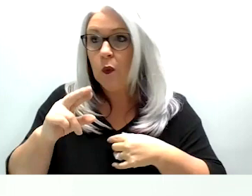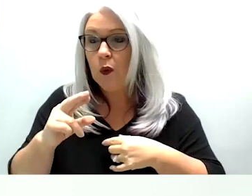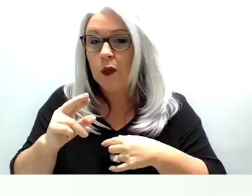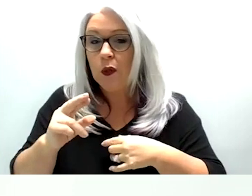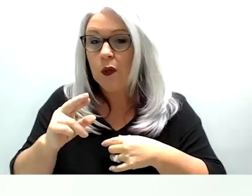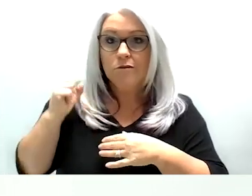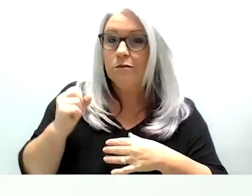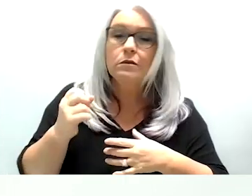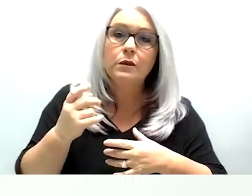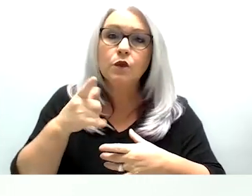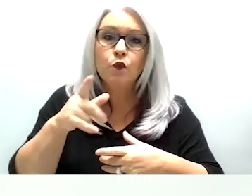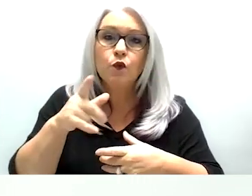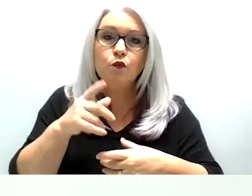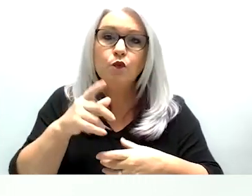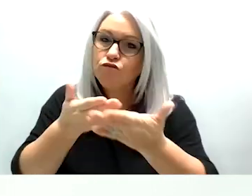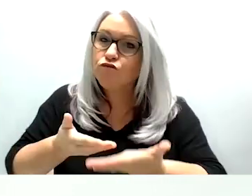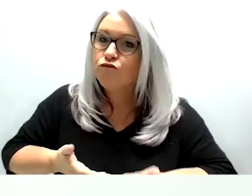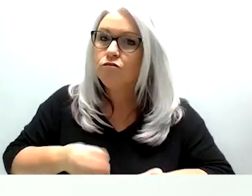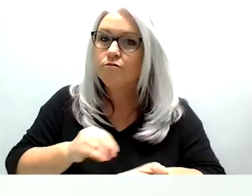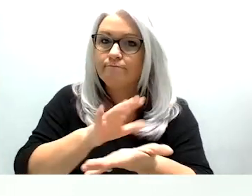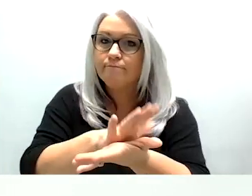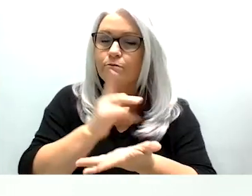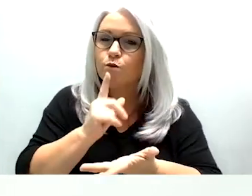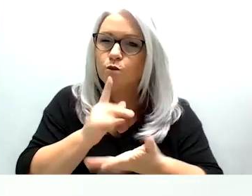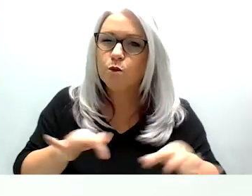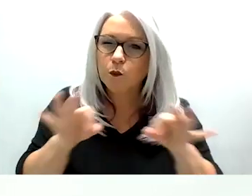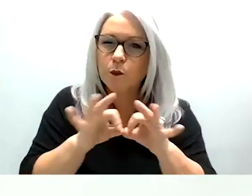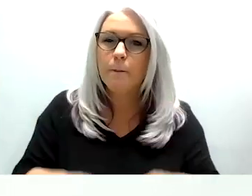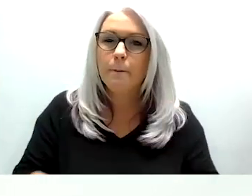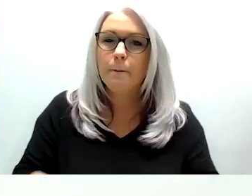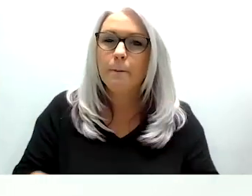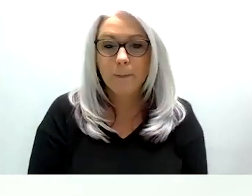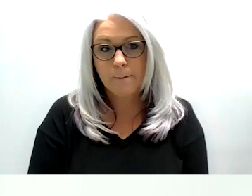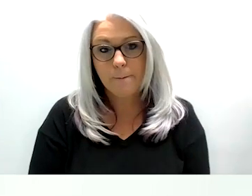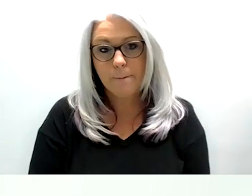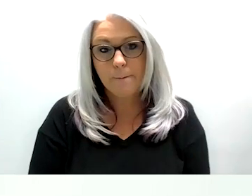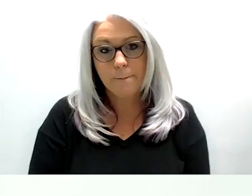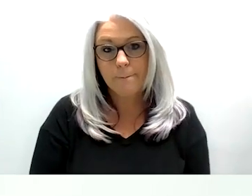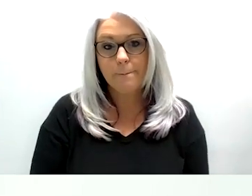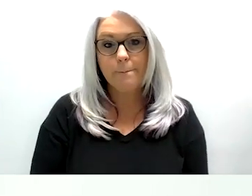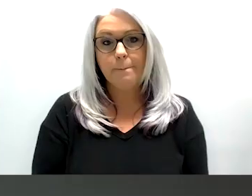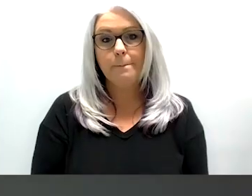something you are asking for. Thank you,